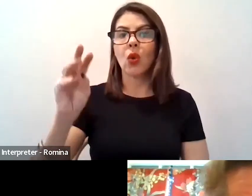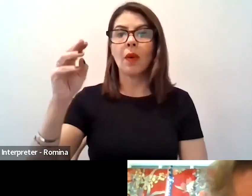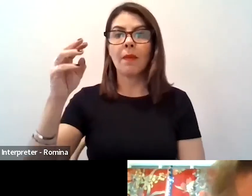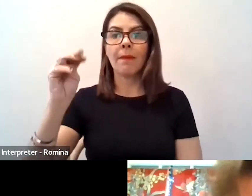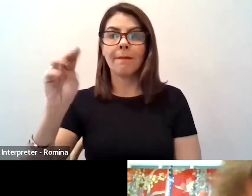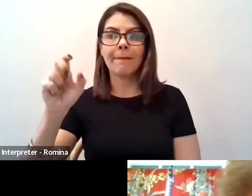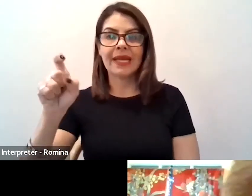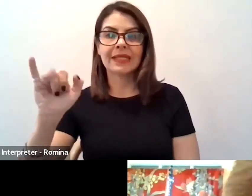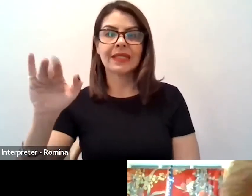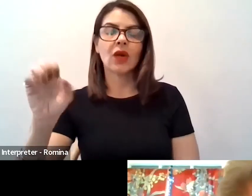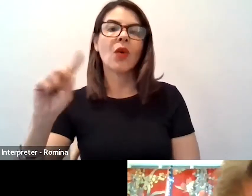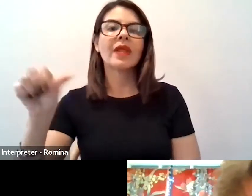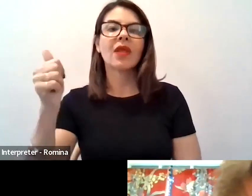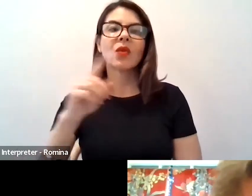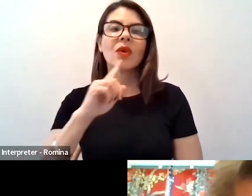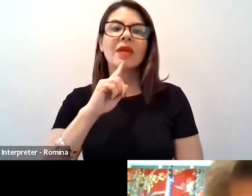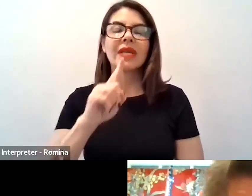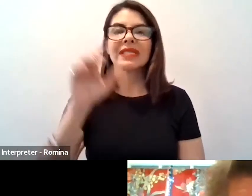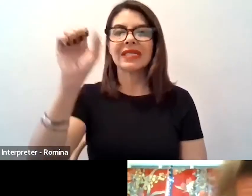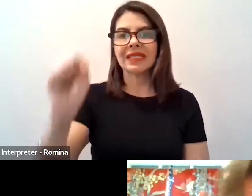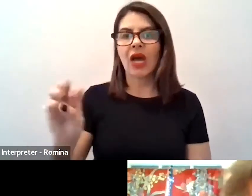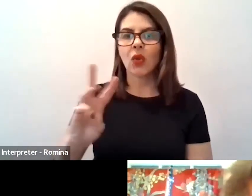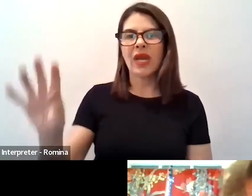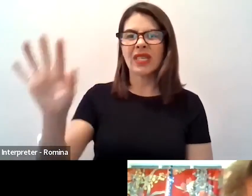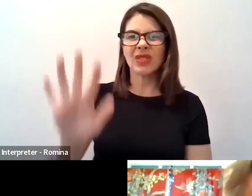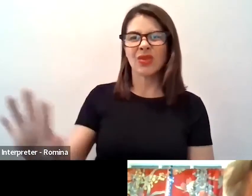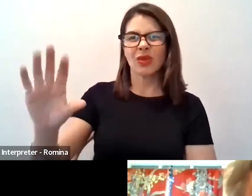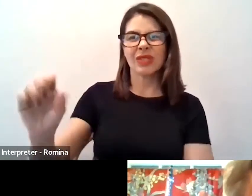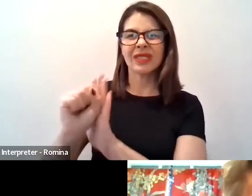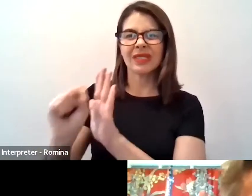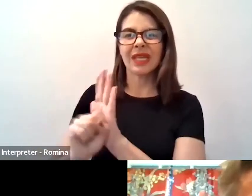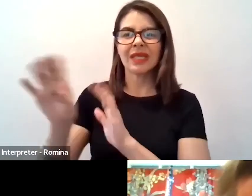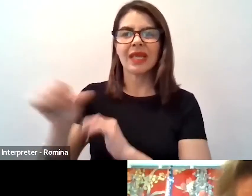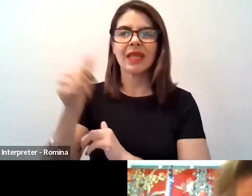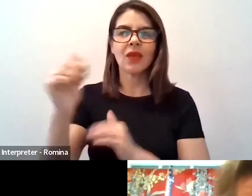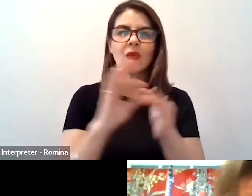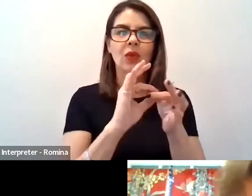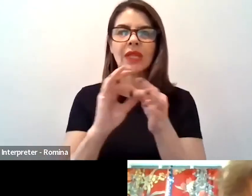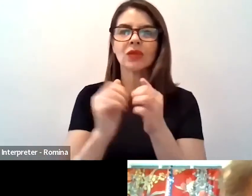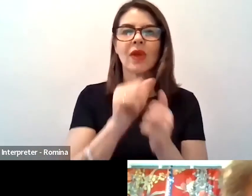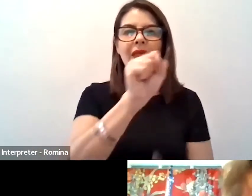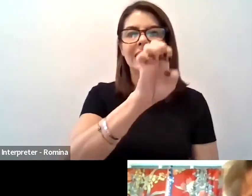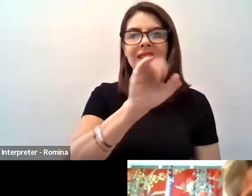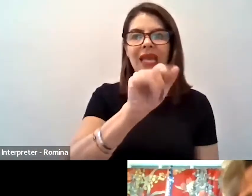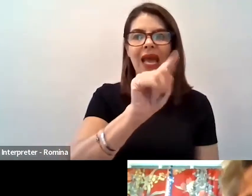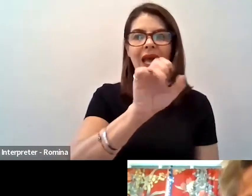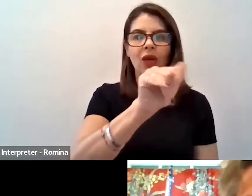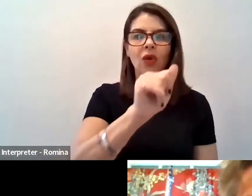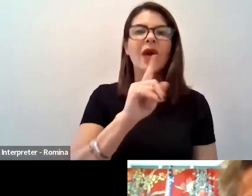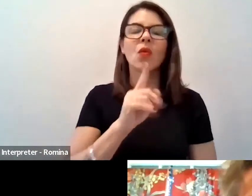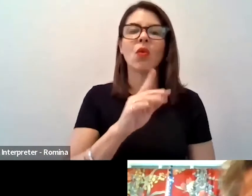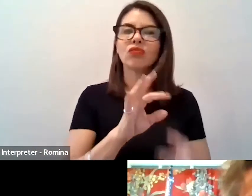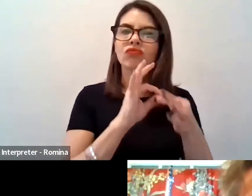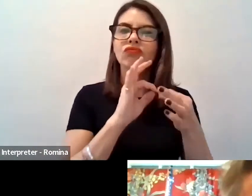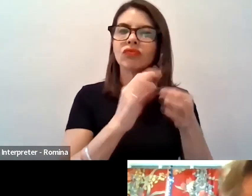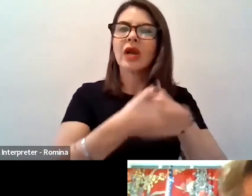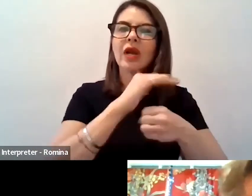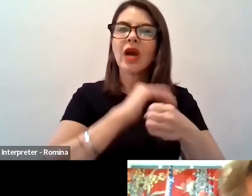the southwest southwestern states and the other will be based in Seattle and will be covering Northwestern states and Canada